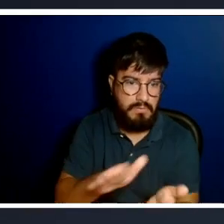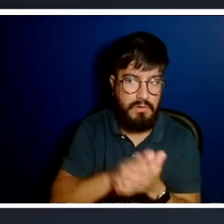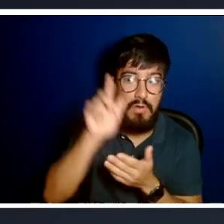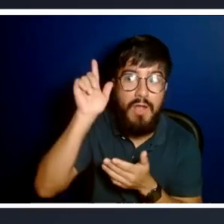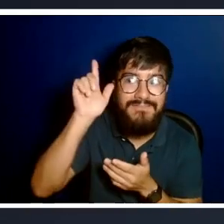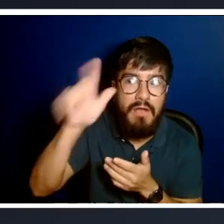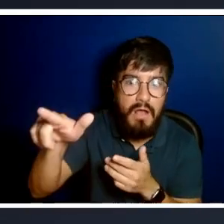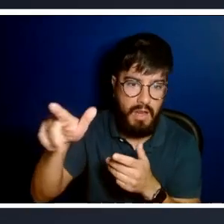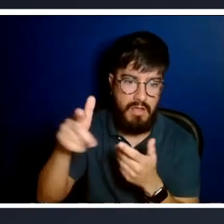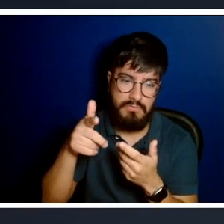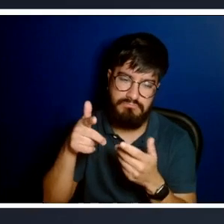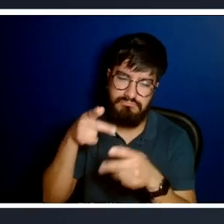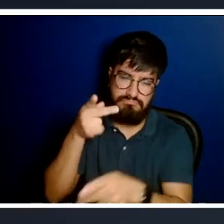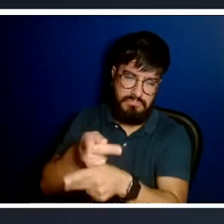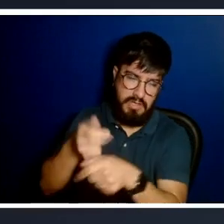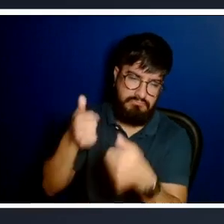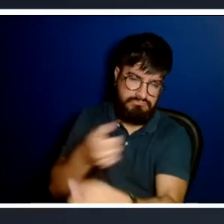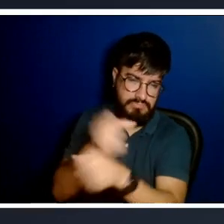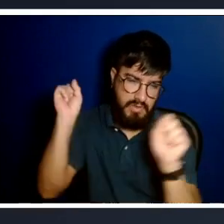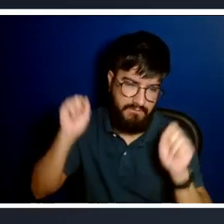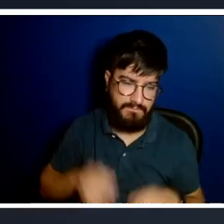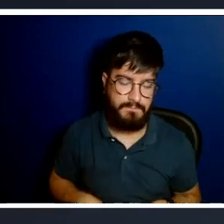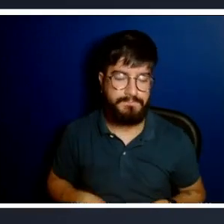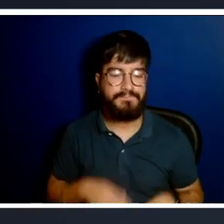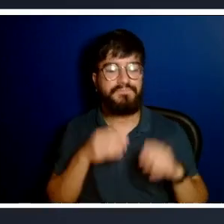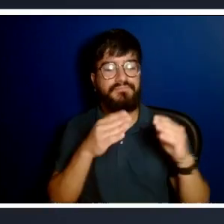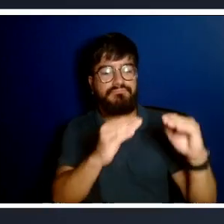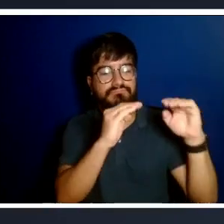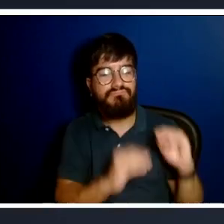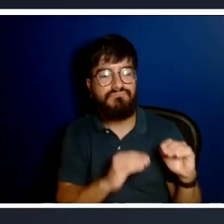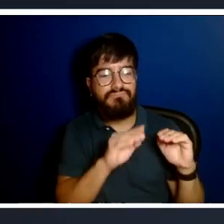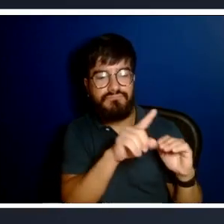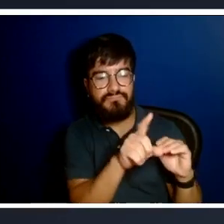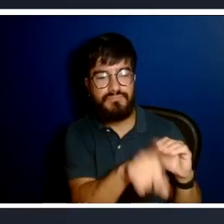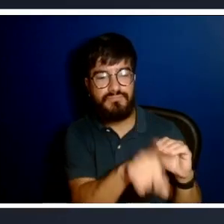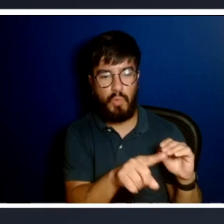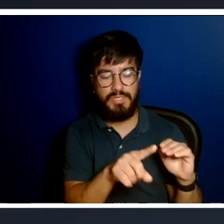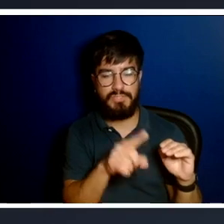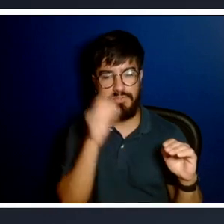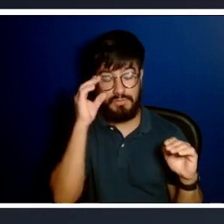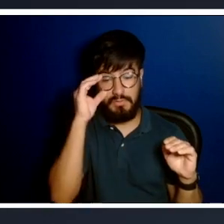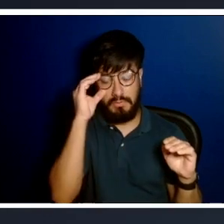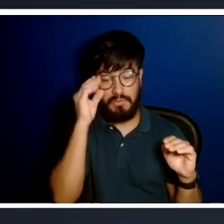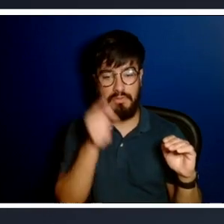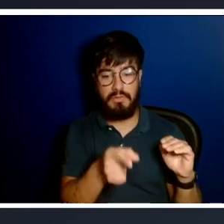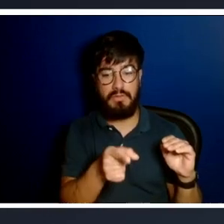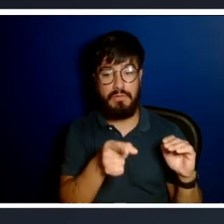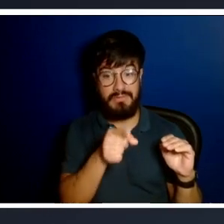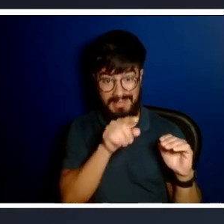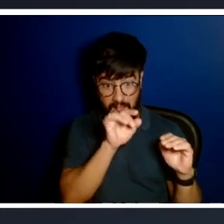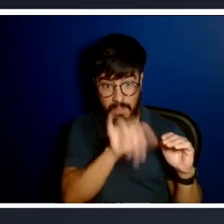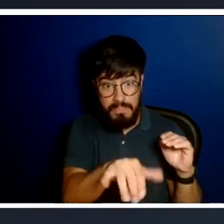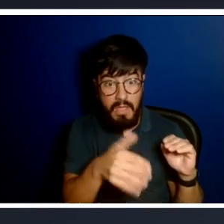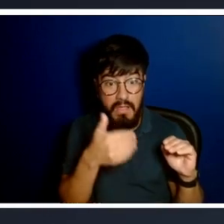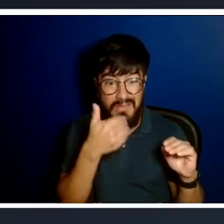Laura Hernandez: Okay. And someone is asking, can these be great pets? Kaden Borseth: